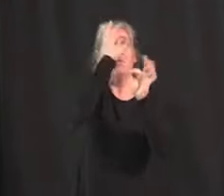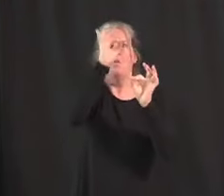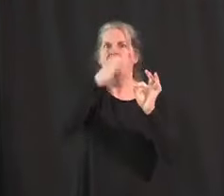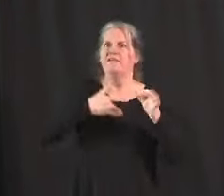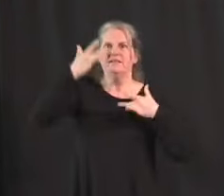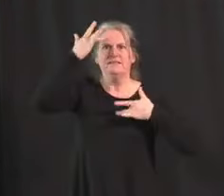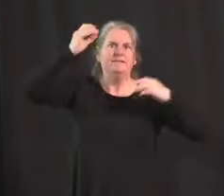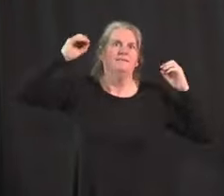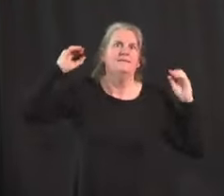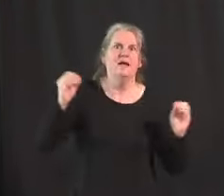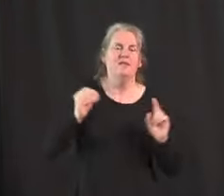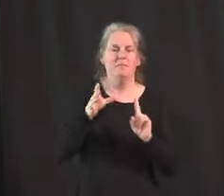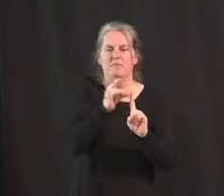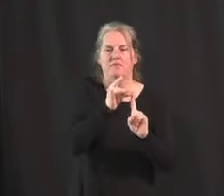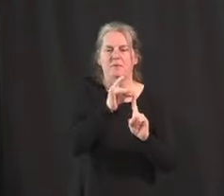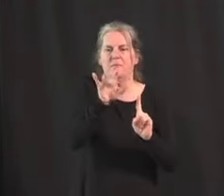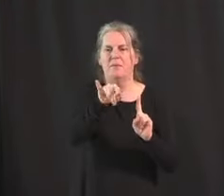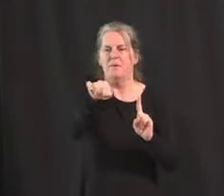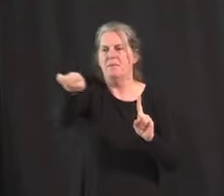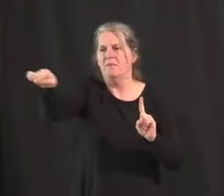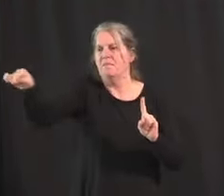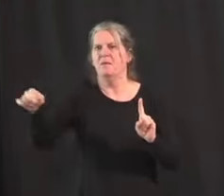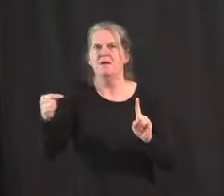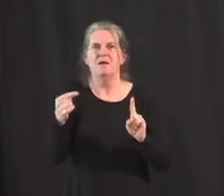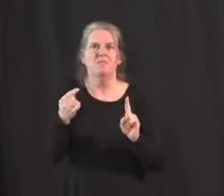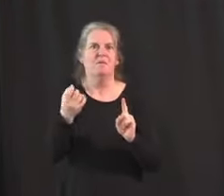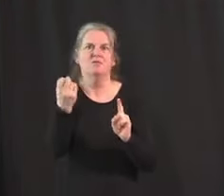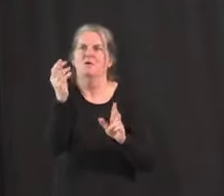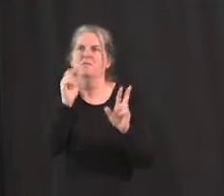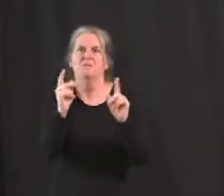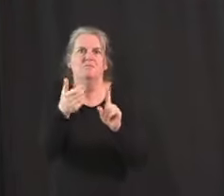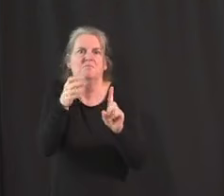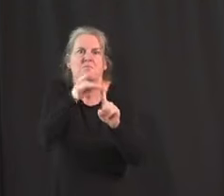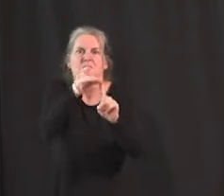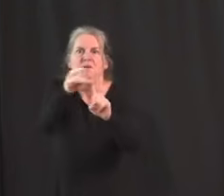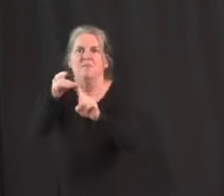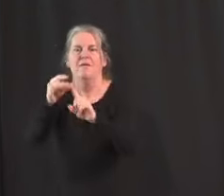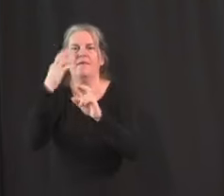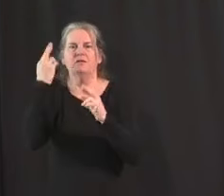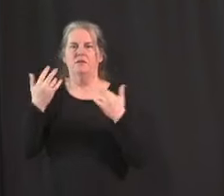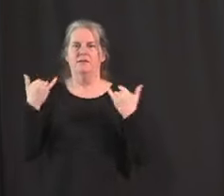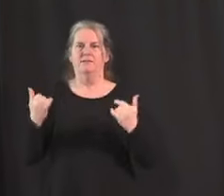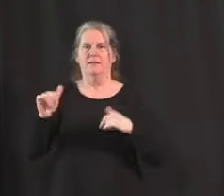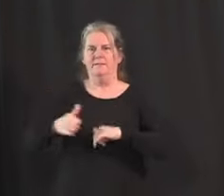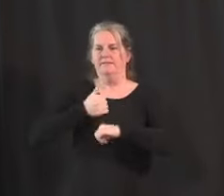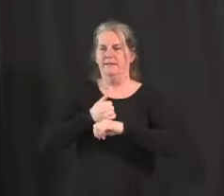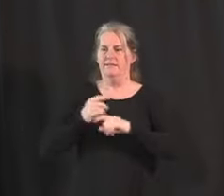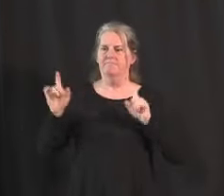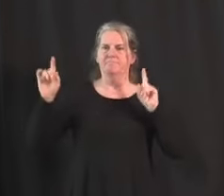THAT IS WHY WE'RE ASKING FOR PHYSICAL SPACING NOW AND NOT WAITING FOR COVID TO FORMALLY